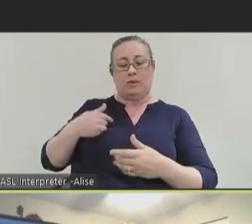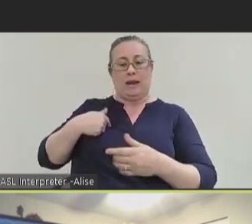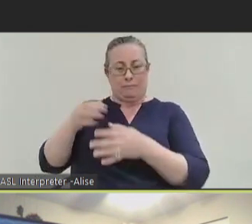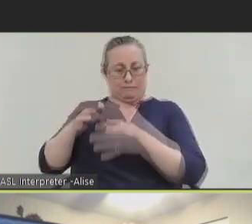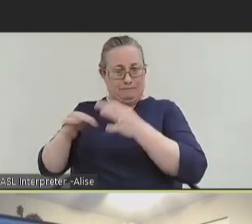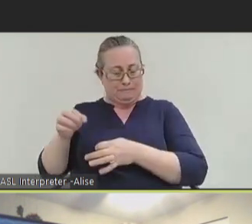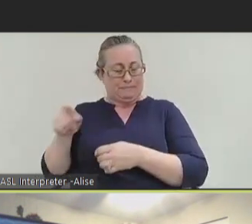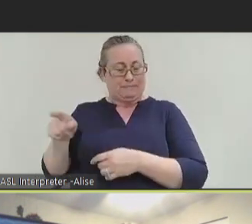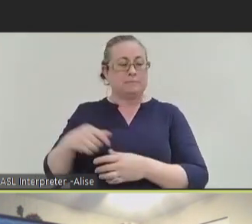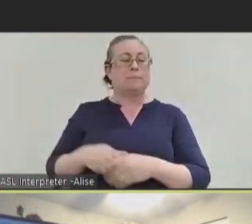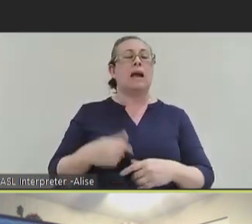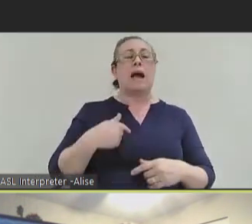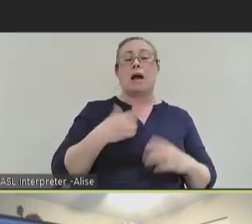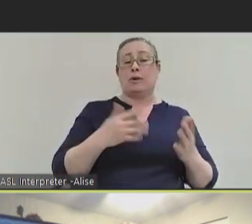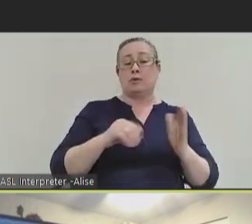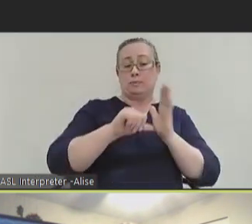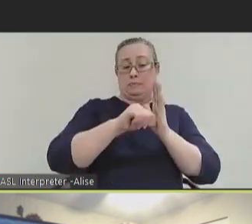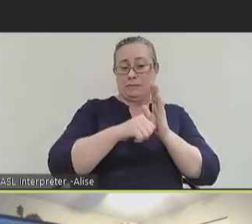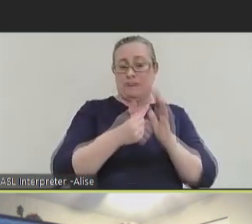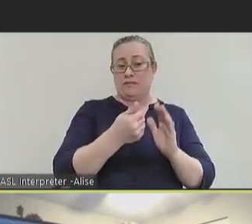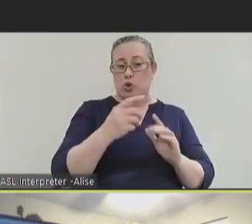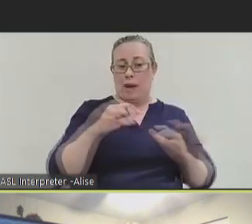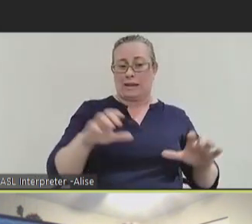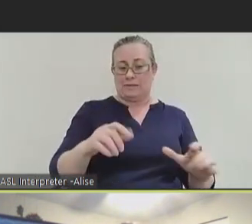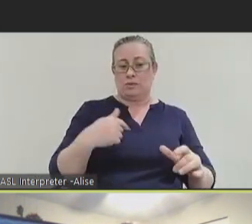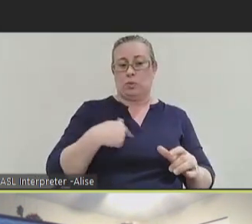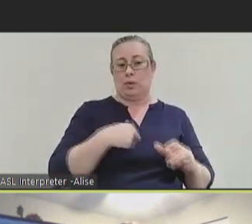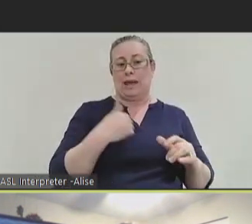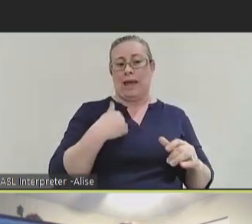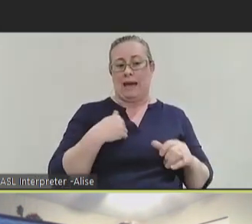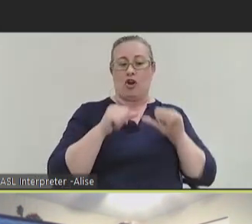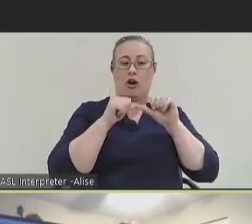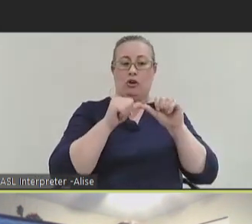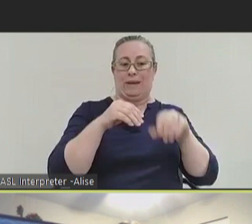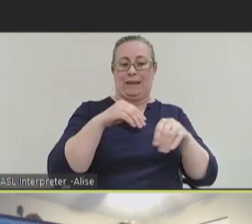like to just highlight a few activities that are currently ongoing at the agency,